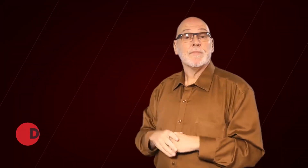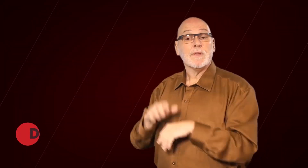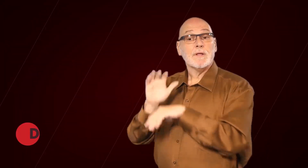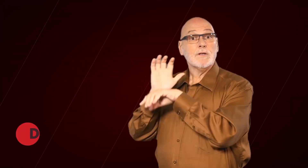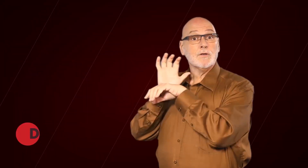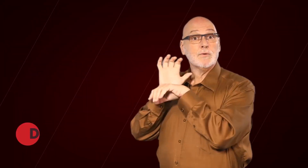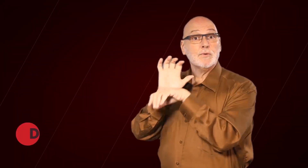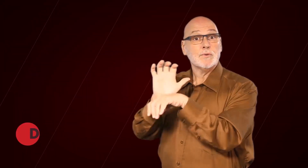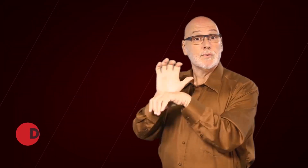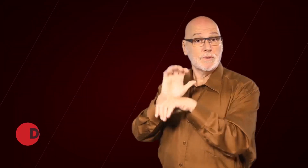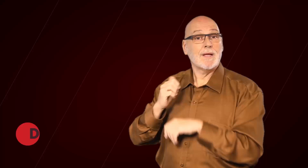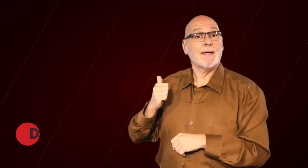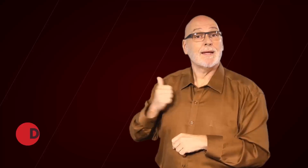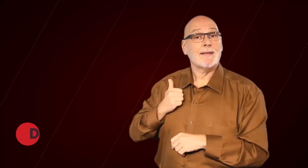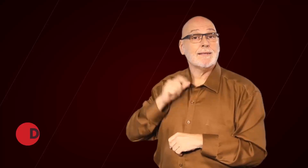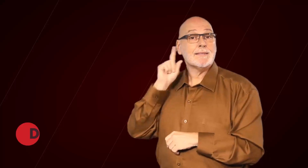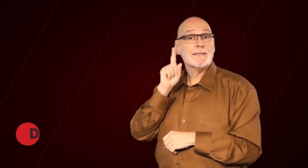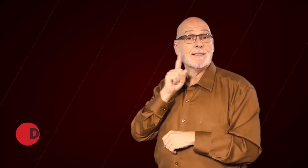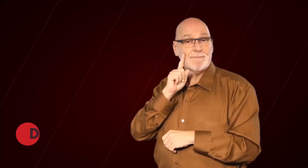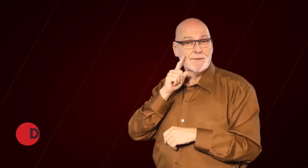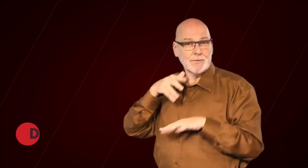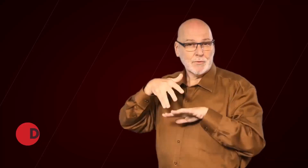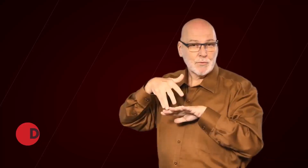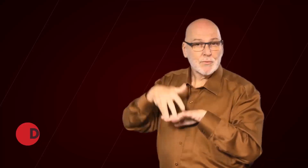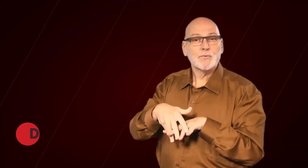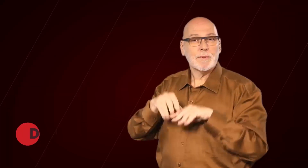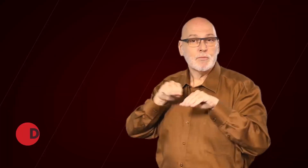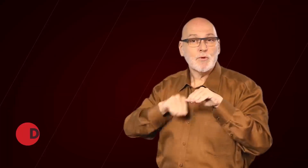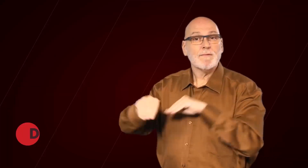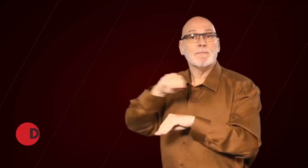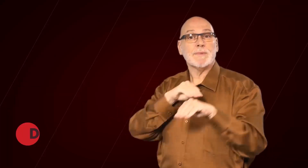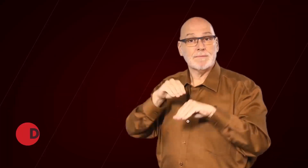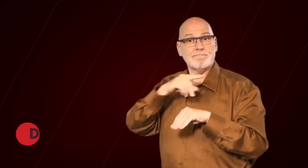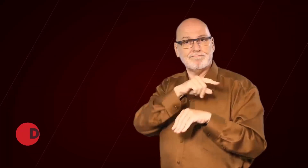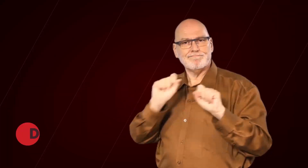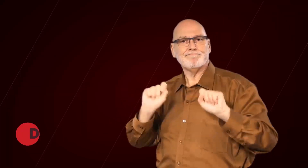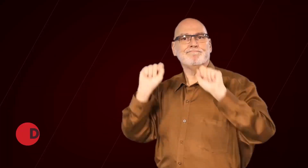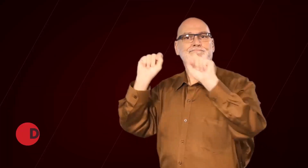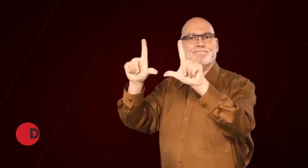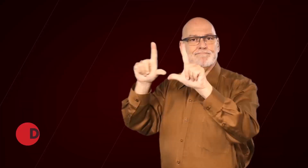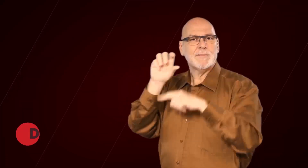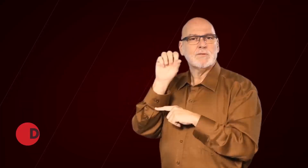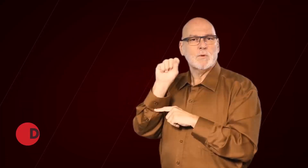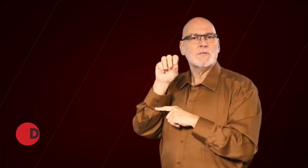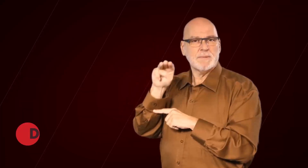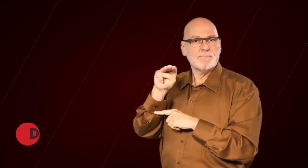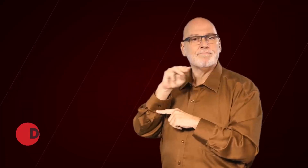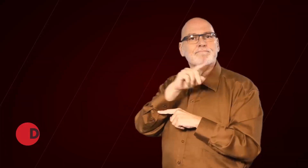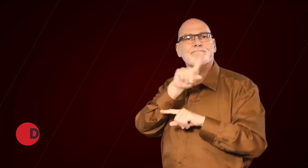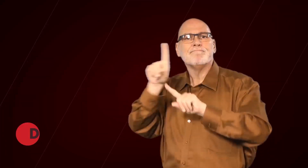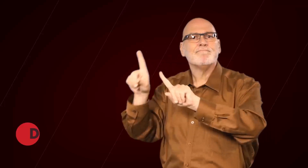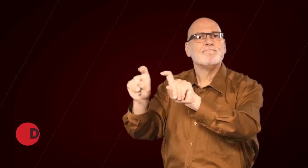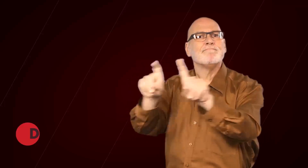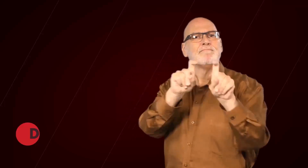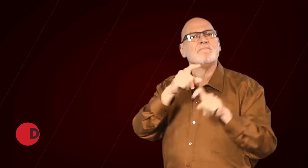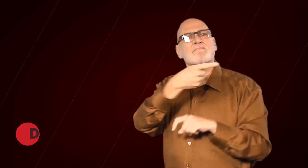The Canada Deaf Grassroots Movement (CDGM) posted on social media asking